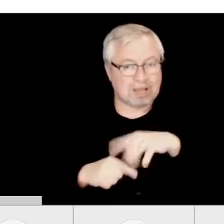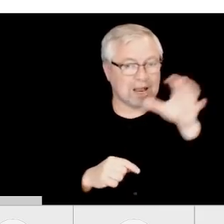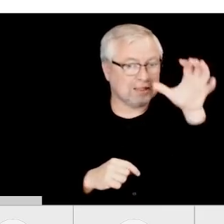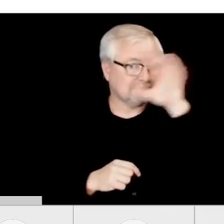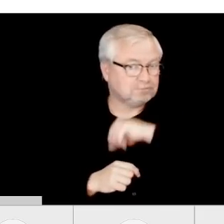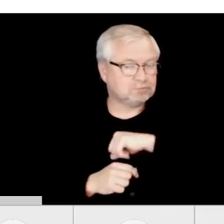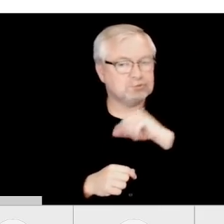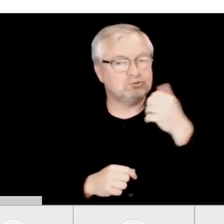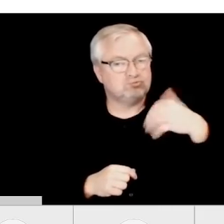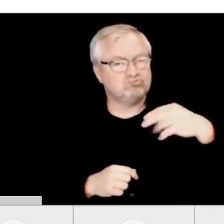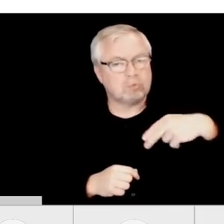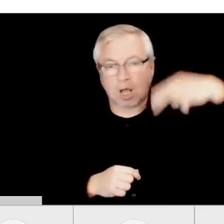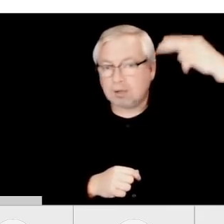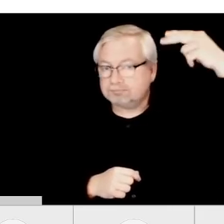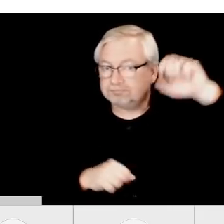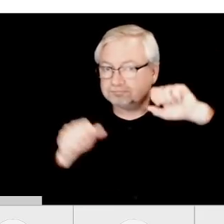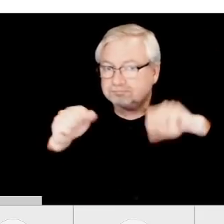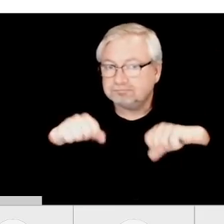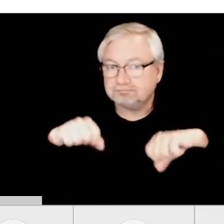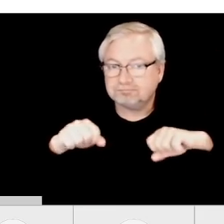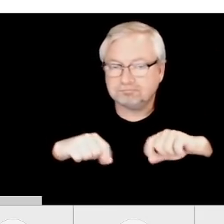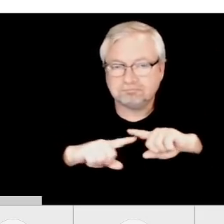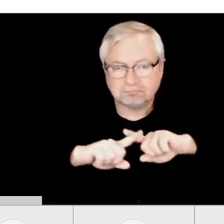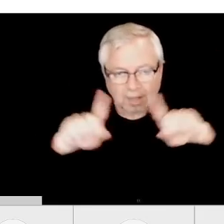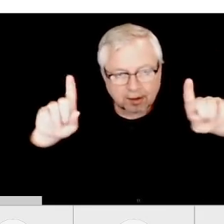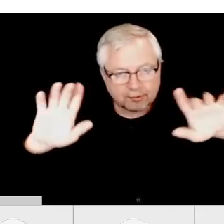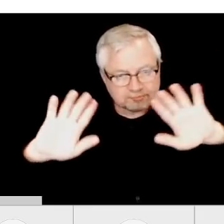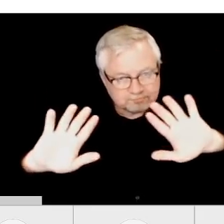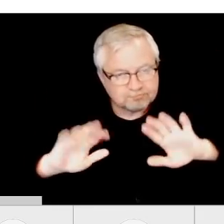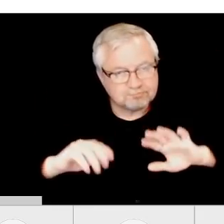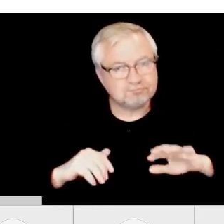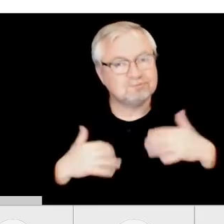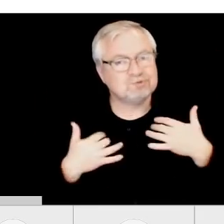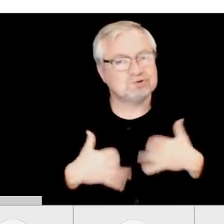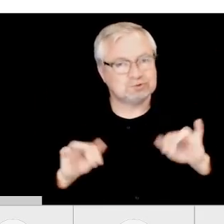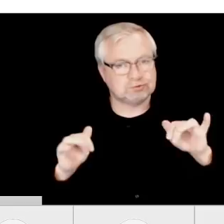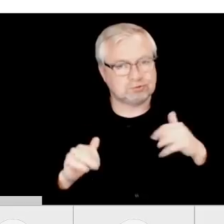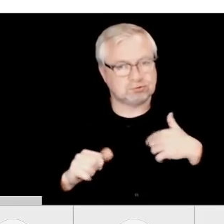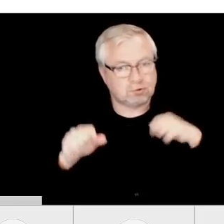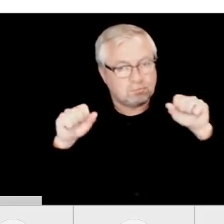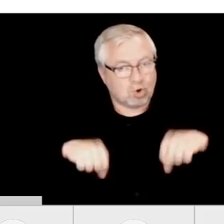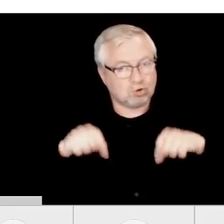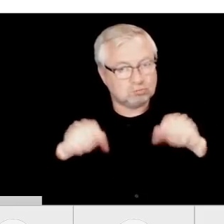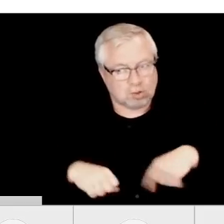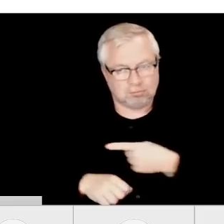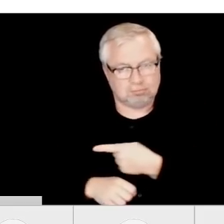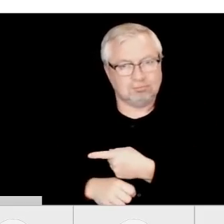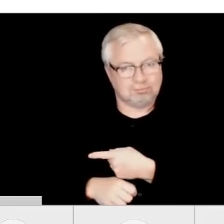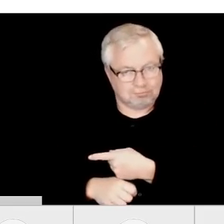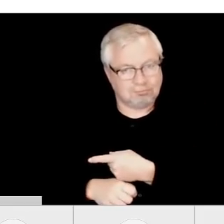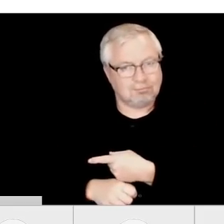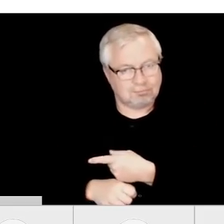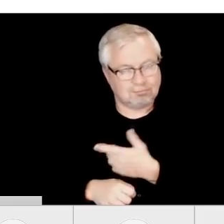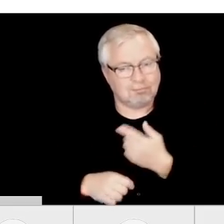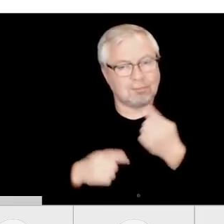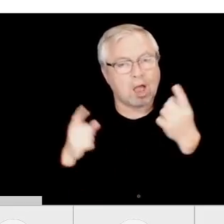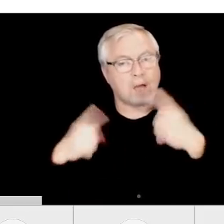Nevertheless, we think it is a plausible outcome based on what we